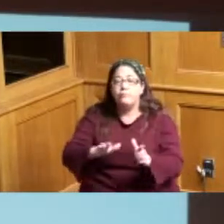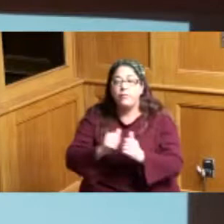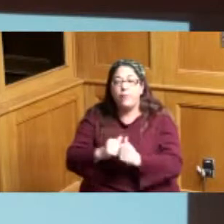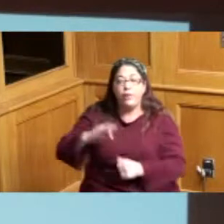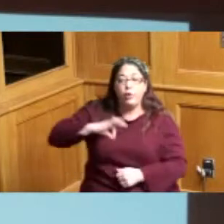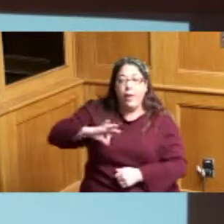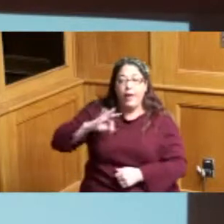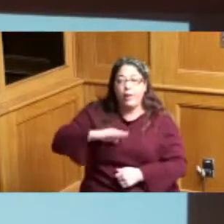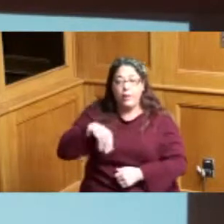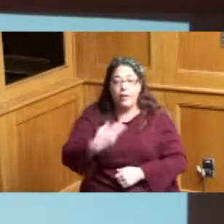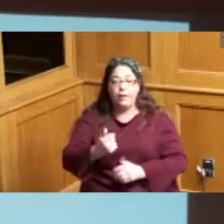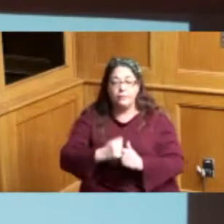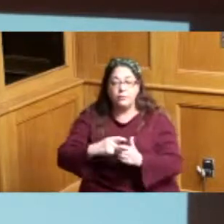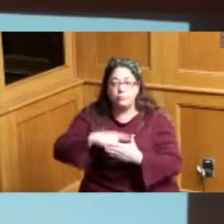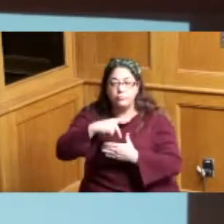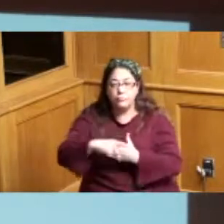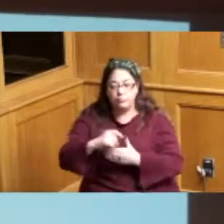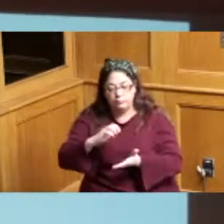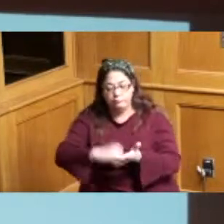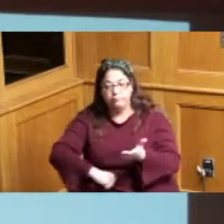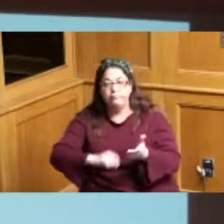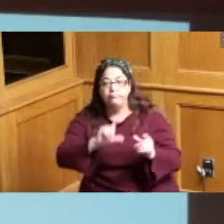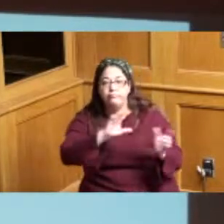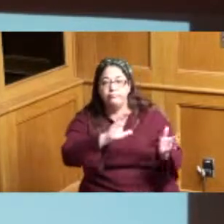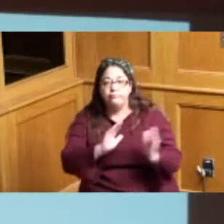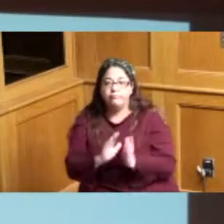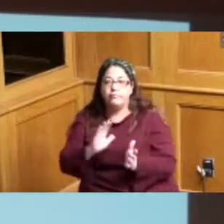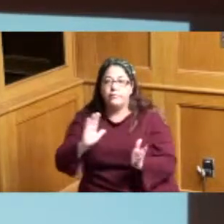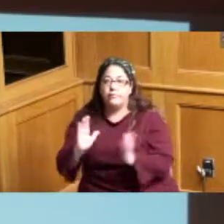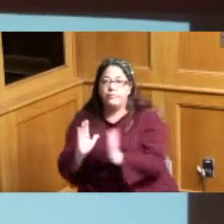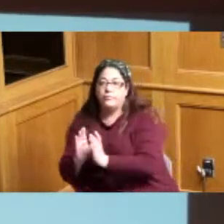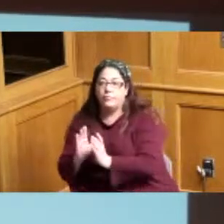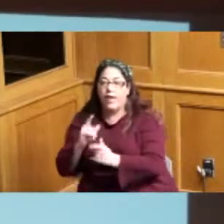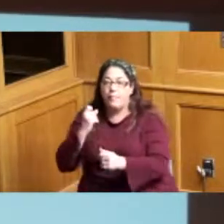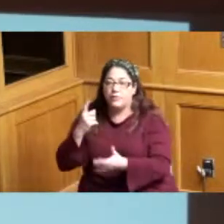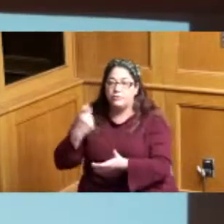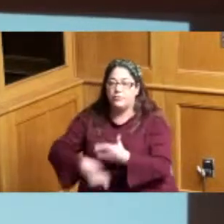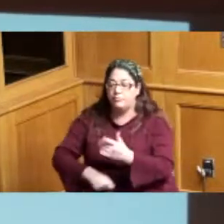given to the customers and that's the next blue box you see there so from the initial billing